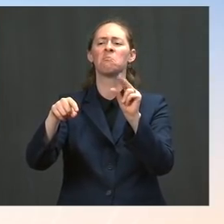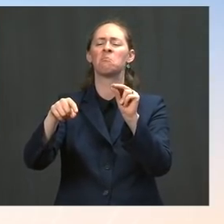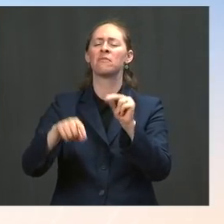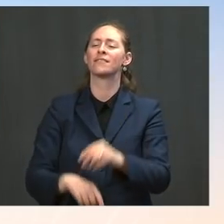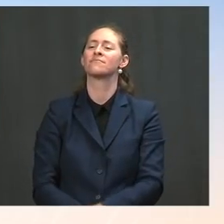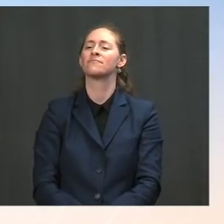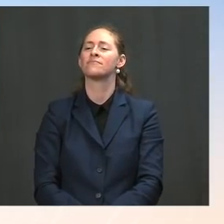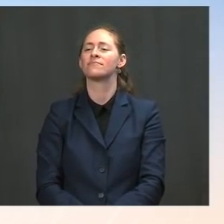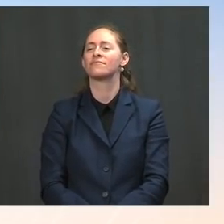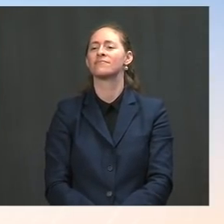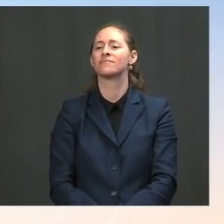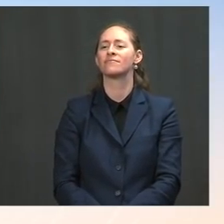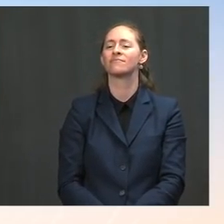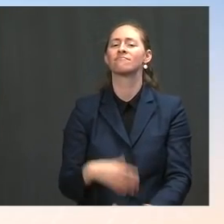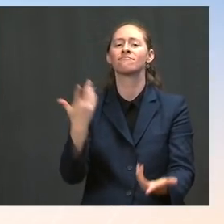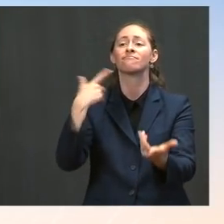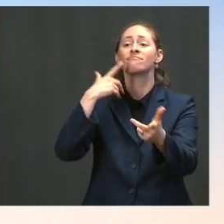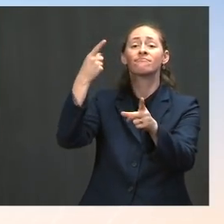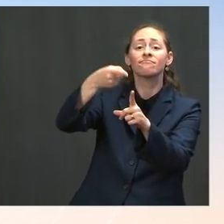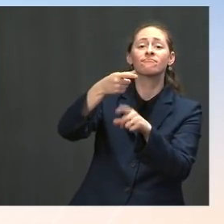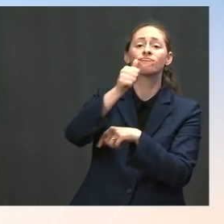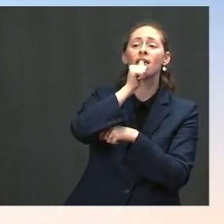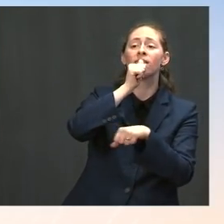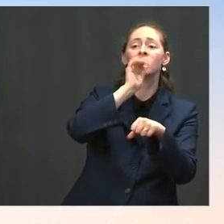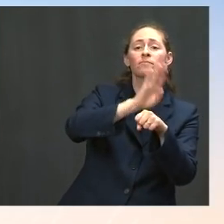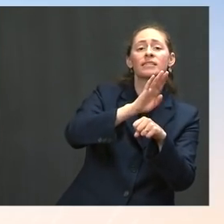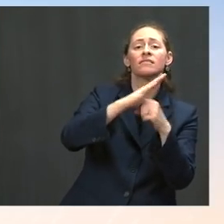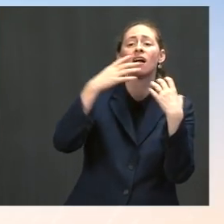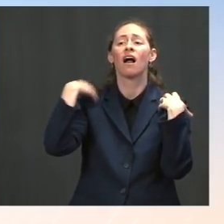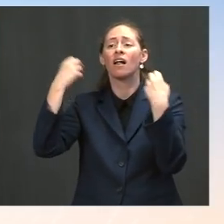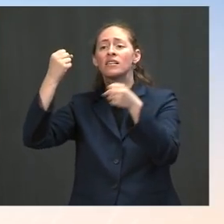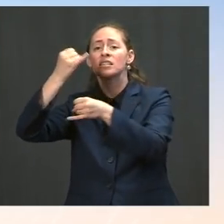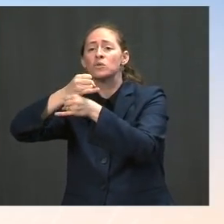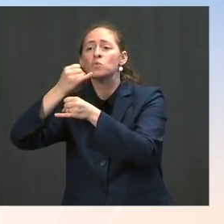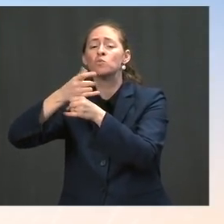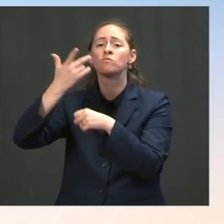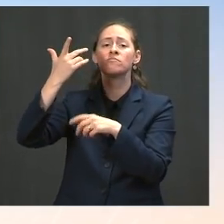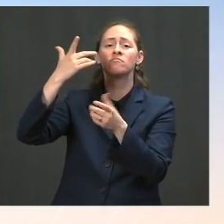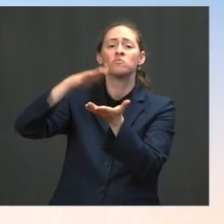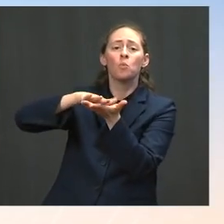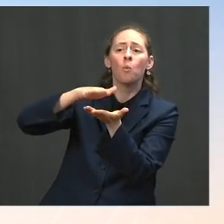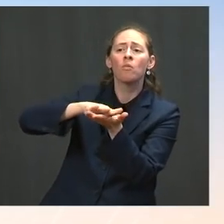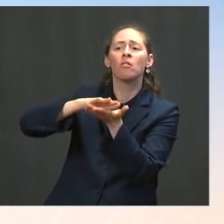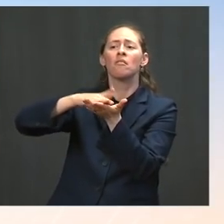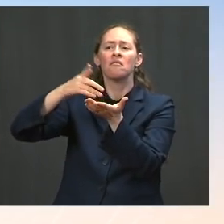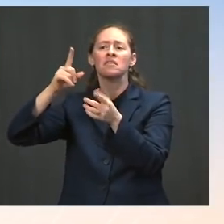health institutions, educational institutions will take steps in order to keep the people in their community safe. The Press: Six months ago,